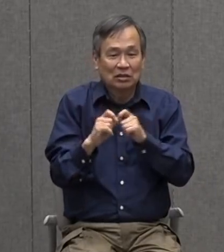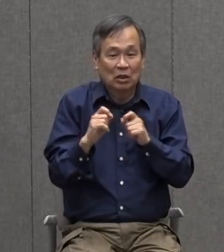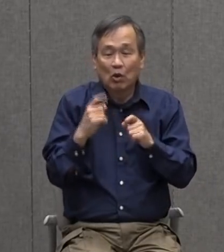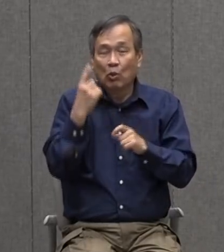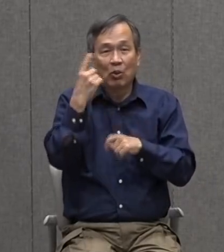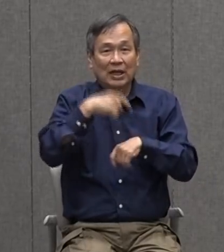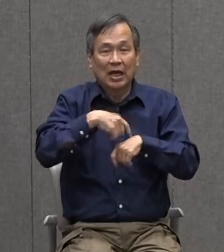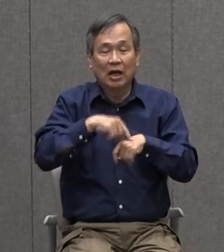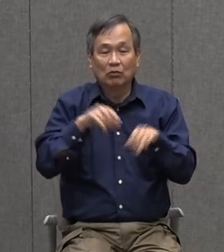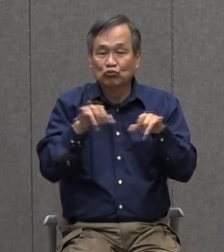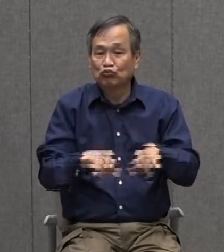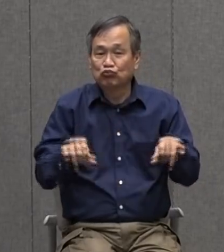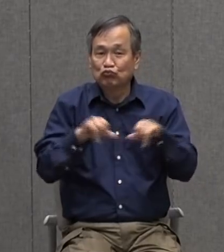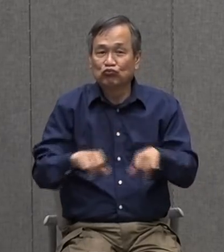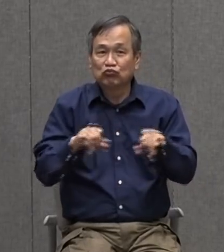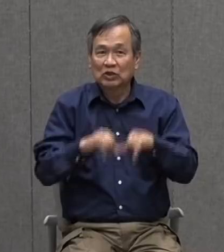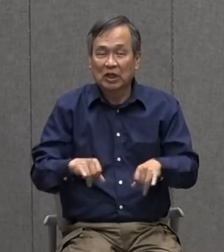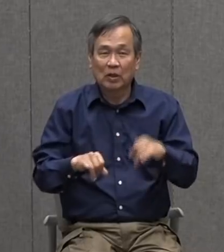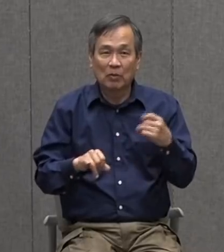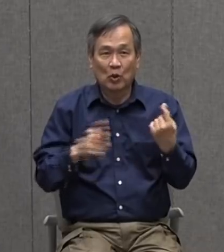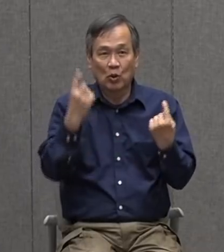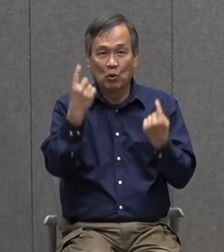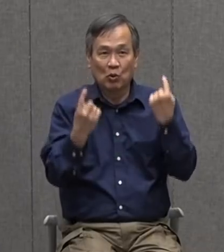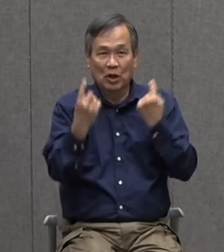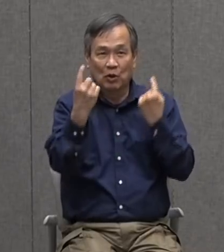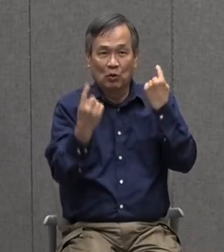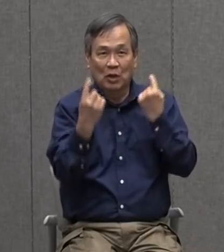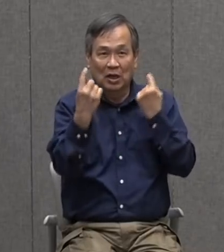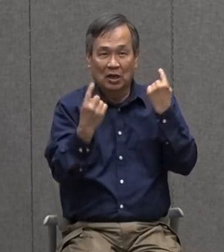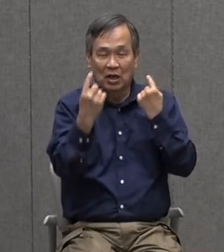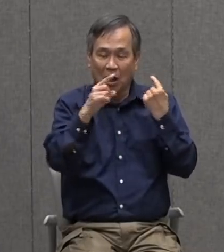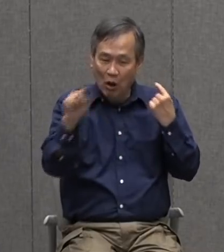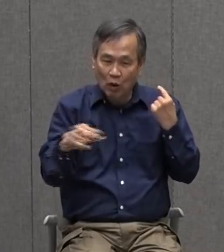You always buried one seed, got two in return.